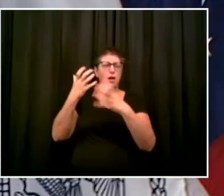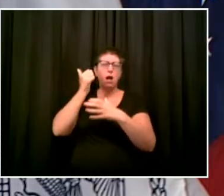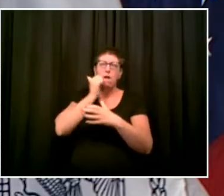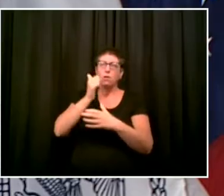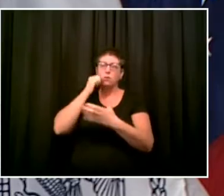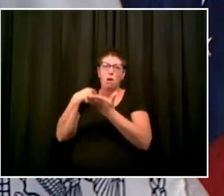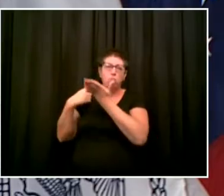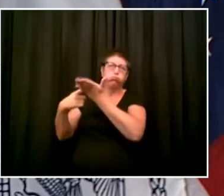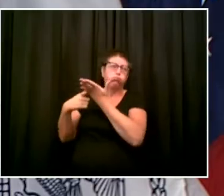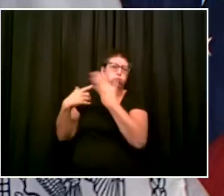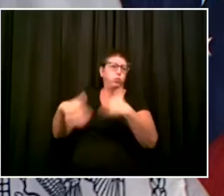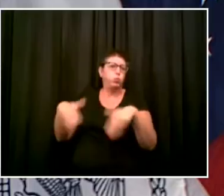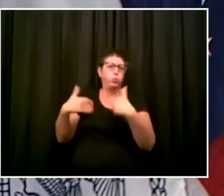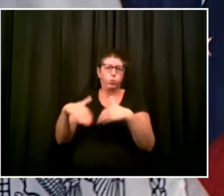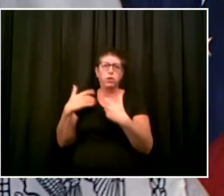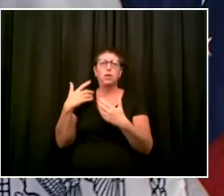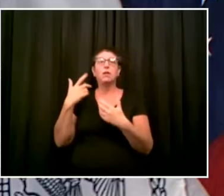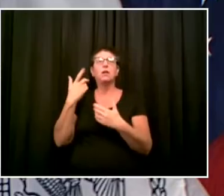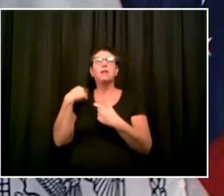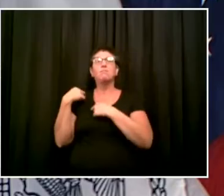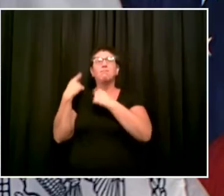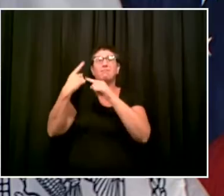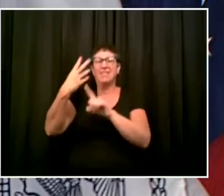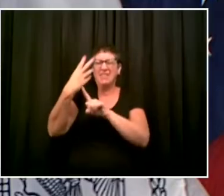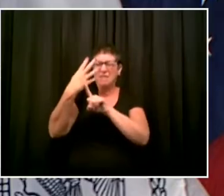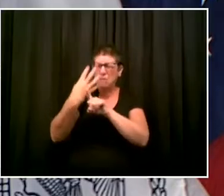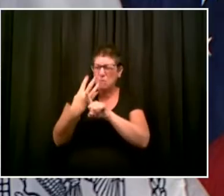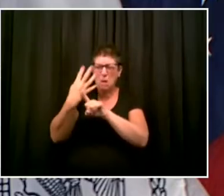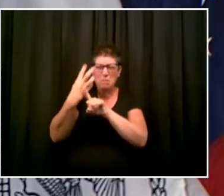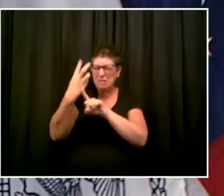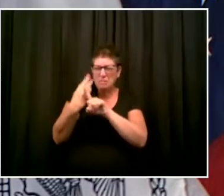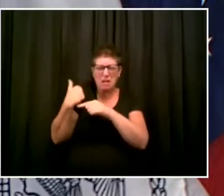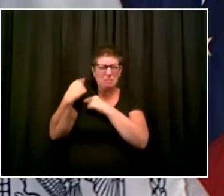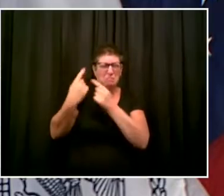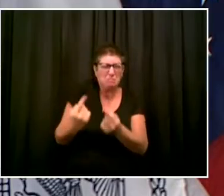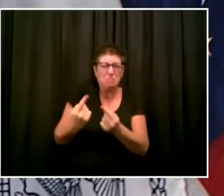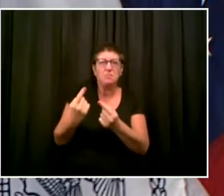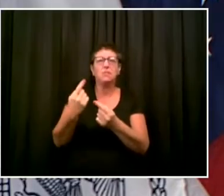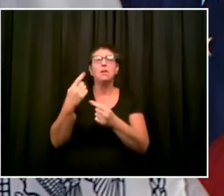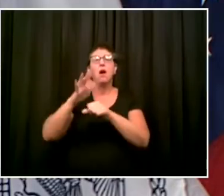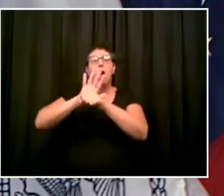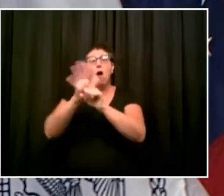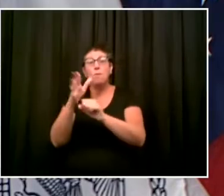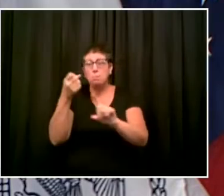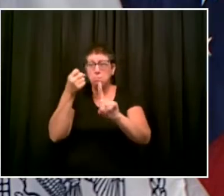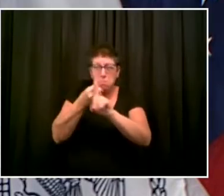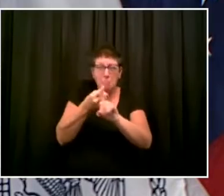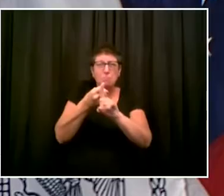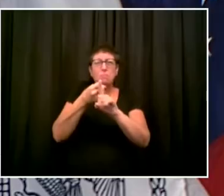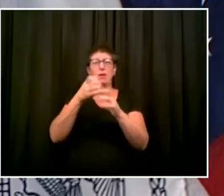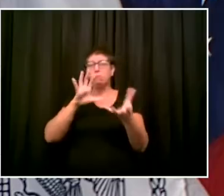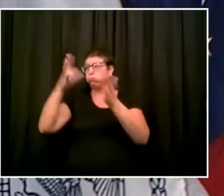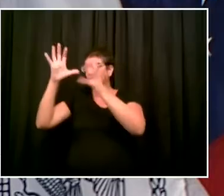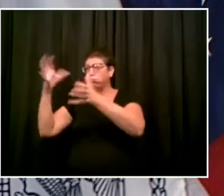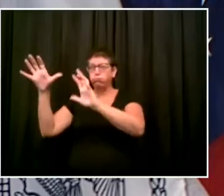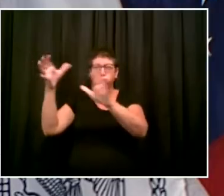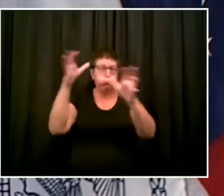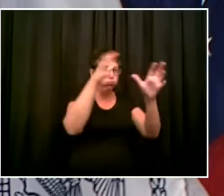THIS MANY TIMES. AGAIN, WE ARE DEALING WITH A PERFECT STORM TO BEGIN WITH. THAT WAS GOING TO MAKE IT HARD ON NYPD AND